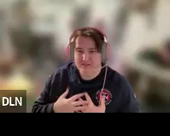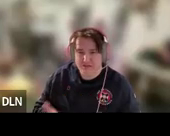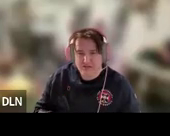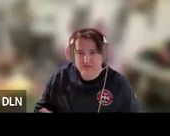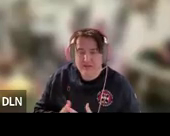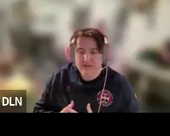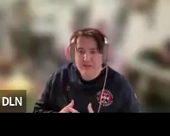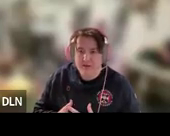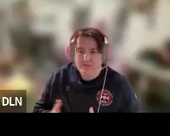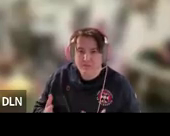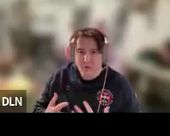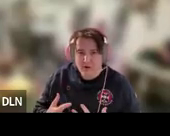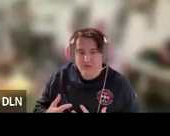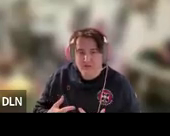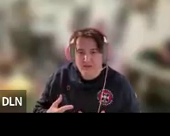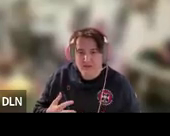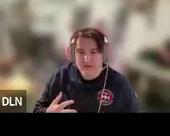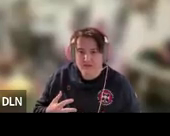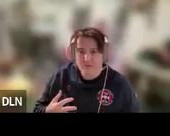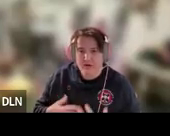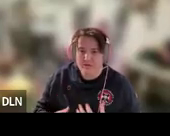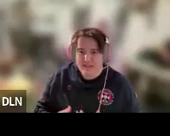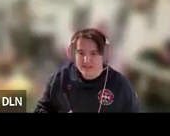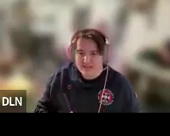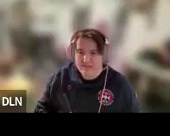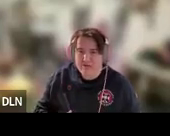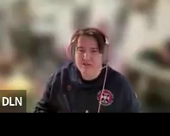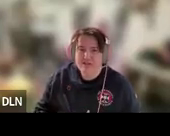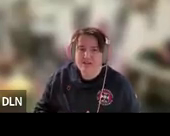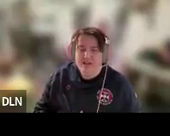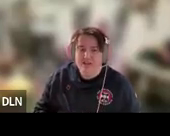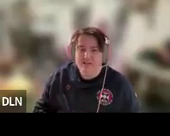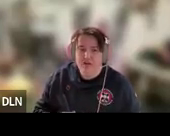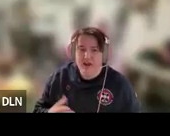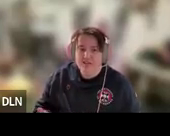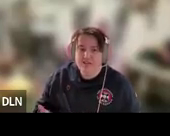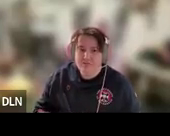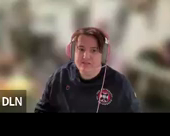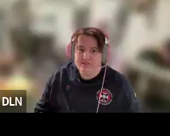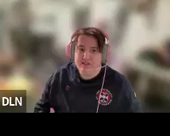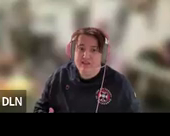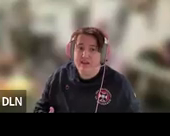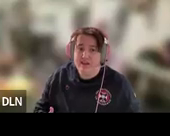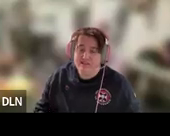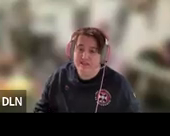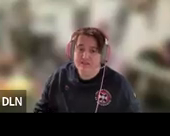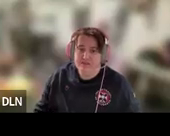to deserve support in, in what I was asking for. And so I actually went to the EASS,